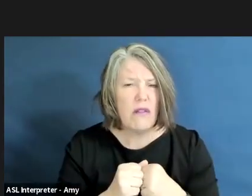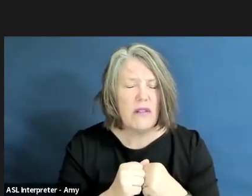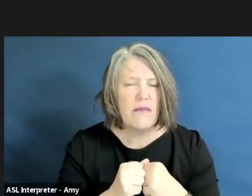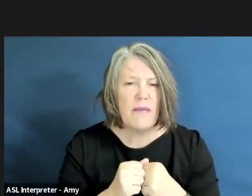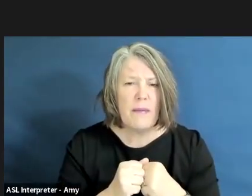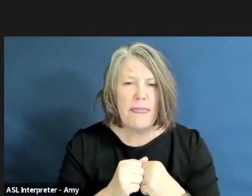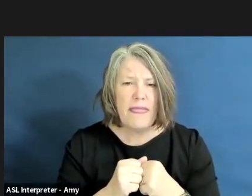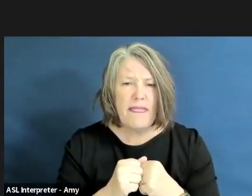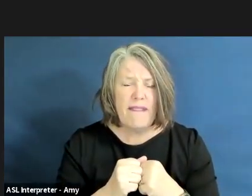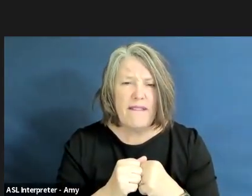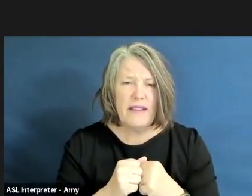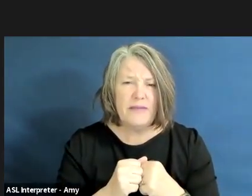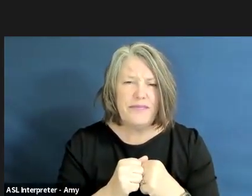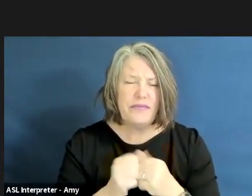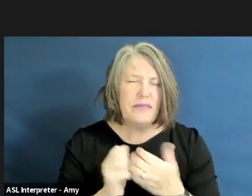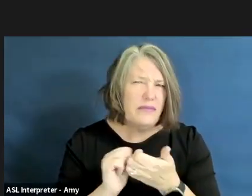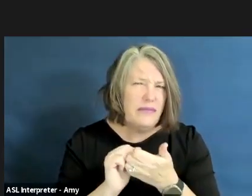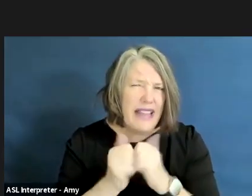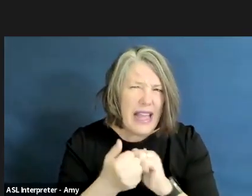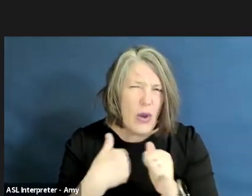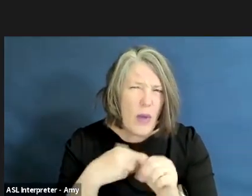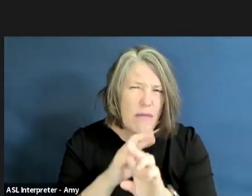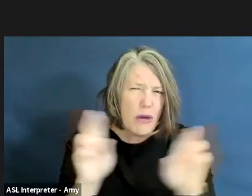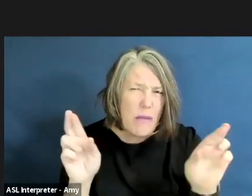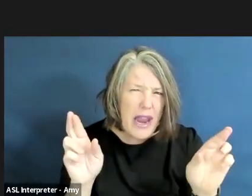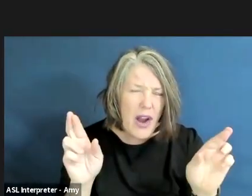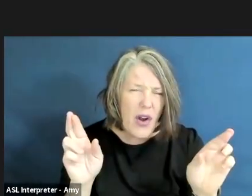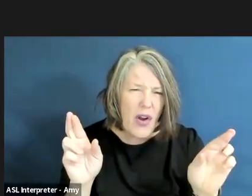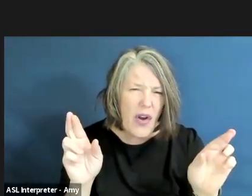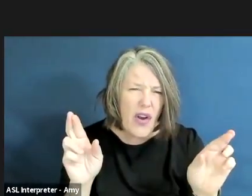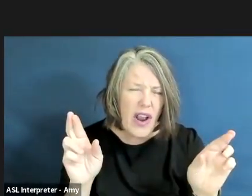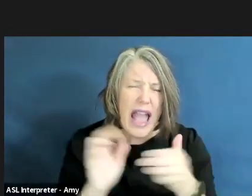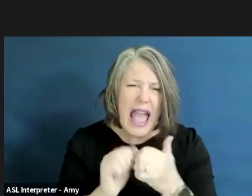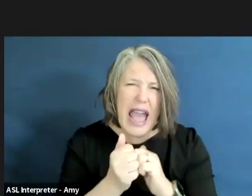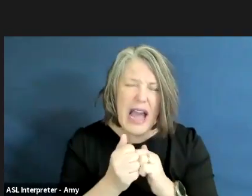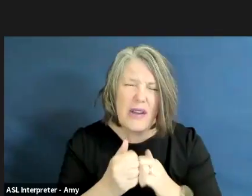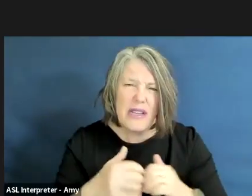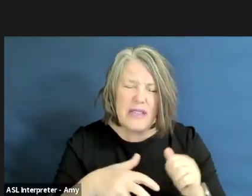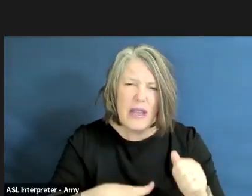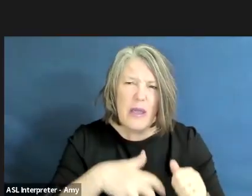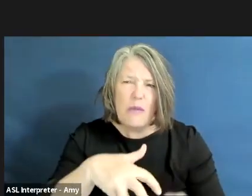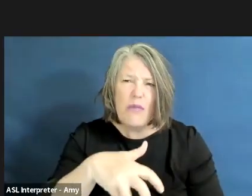How do I prepare? How does pregnancy affect my cerebral palsy,